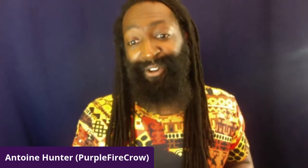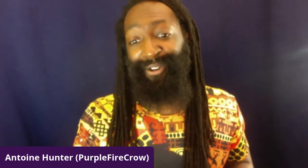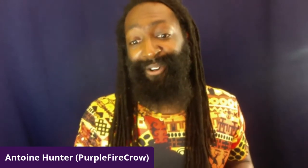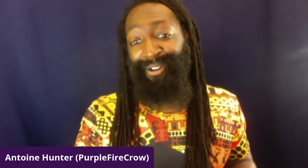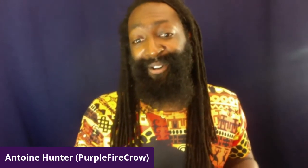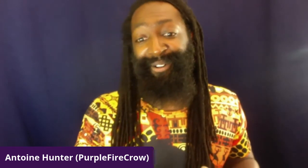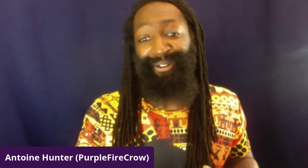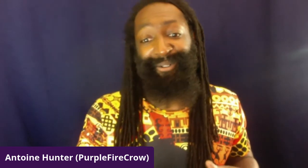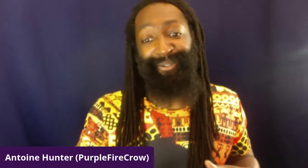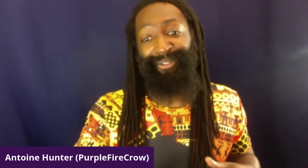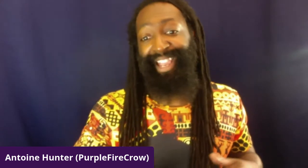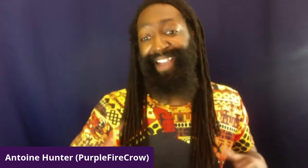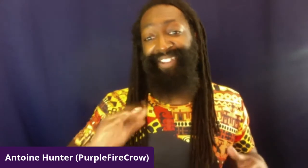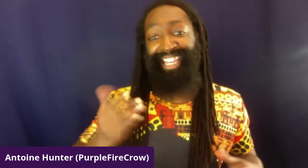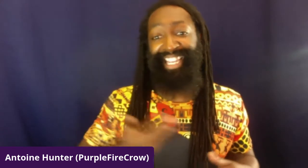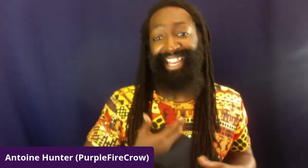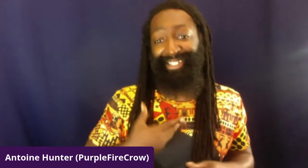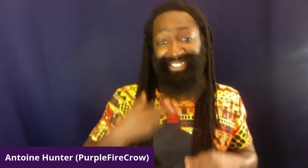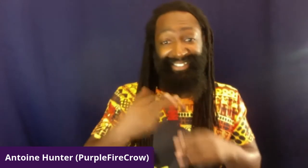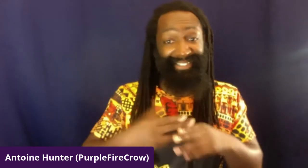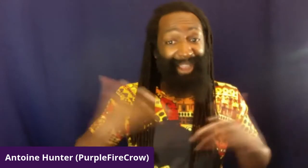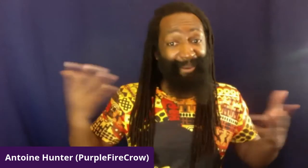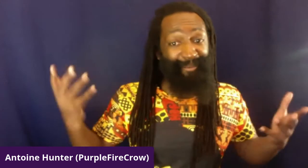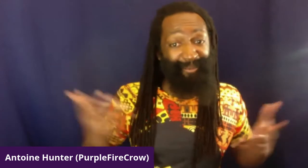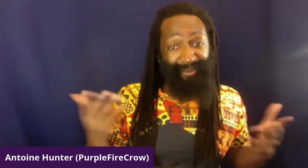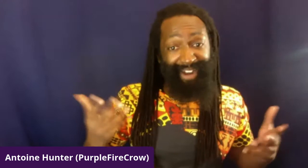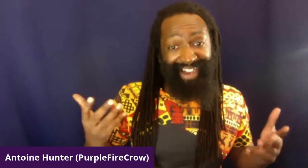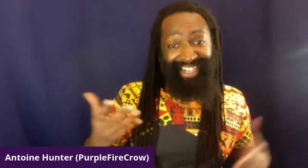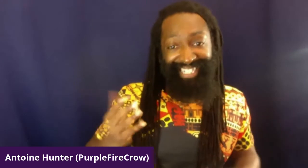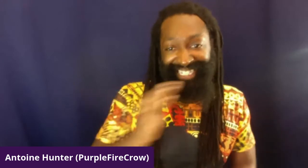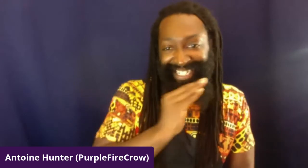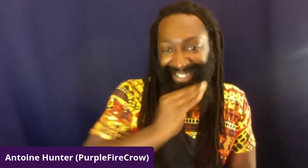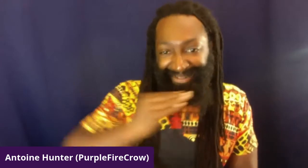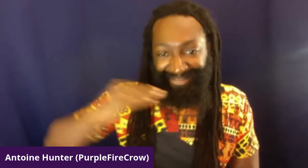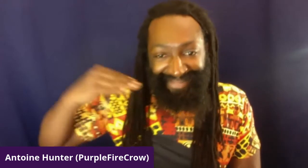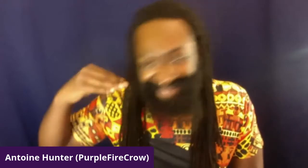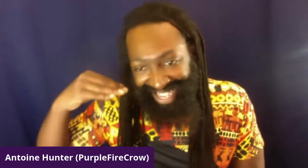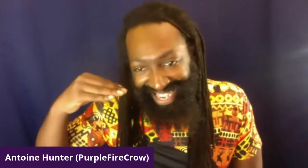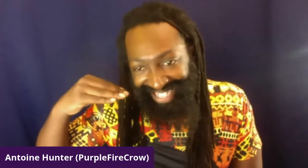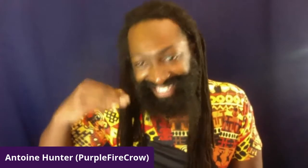And so we have a guest. (indiscernible)